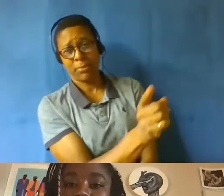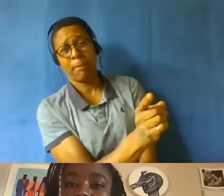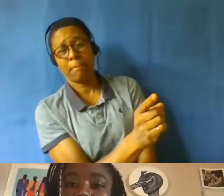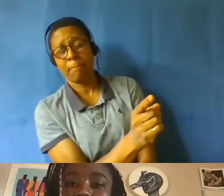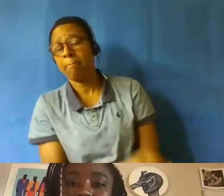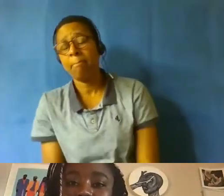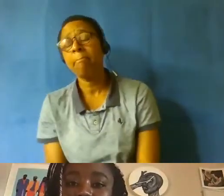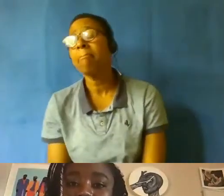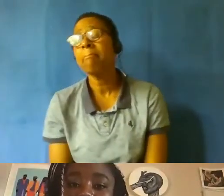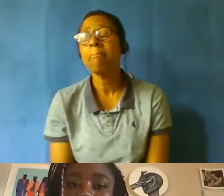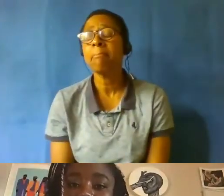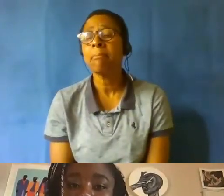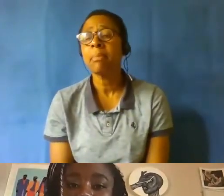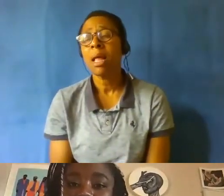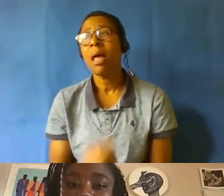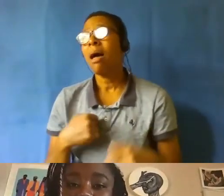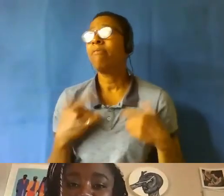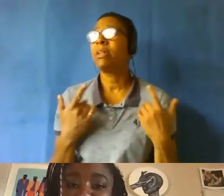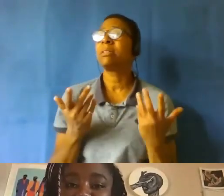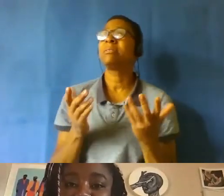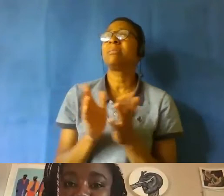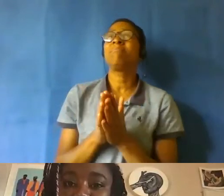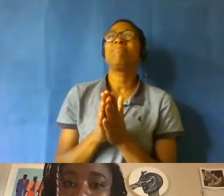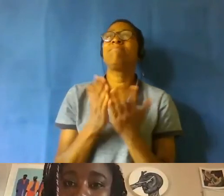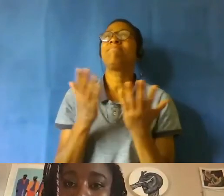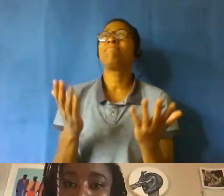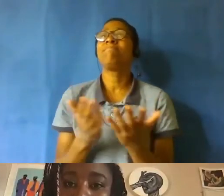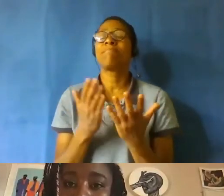suppose it gets exactly my idea but like the acceptable you know in terms of like